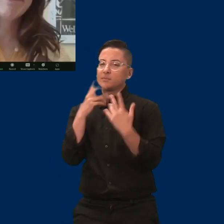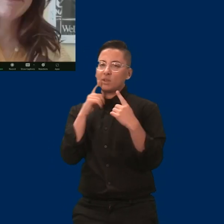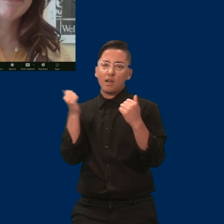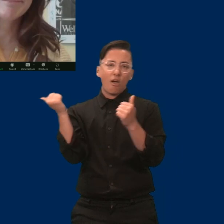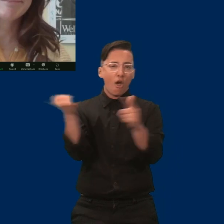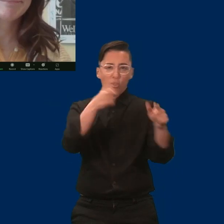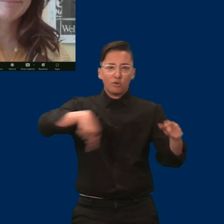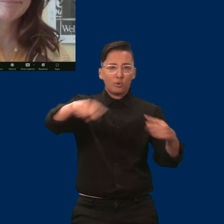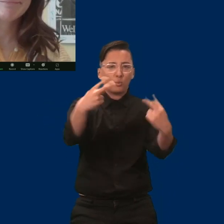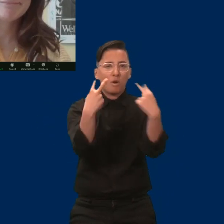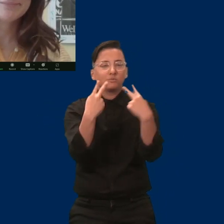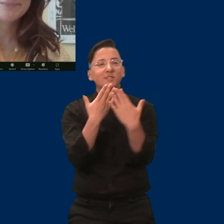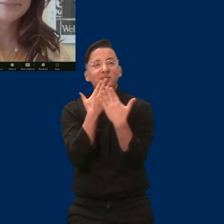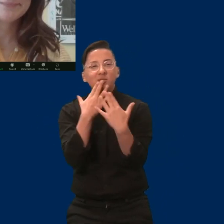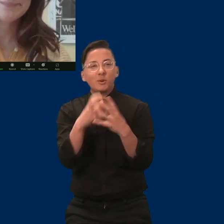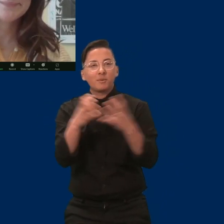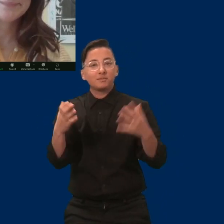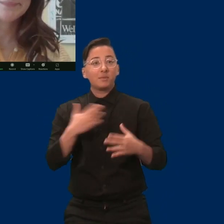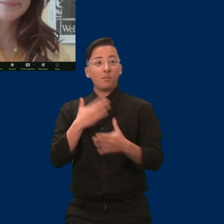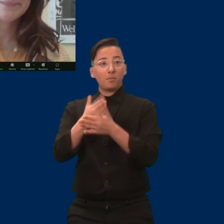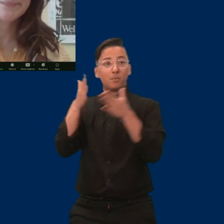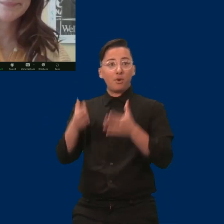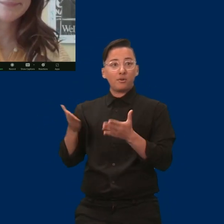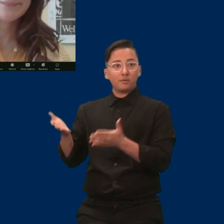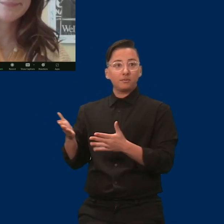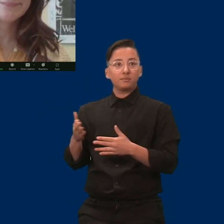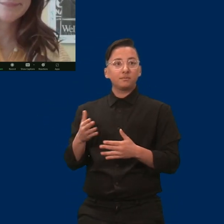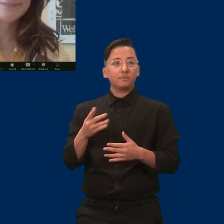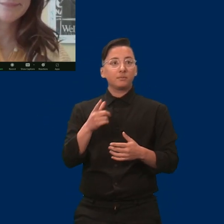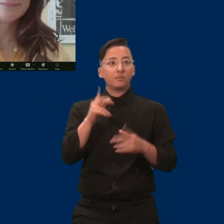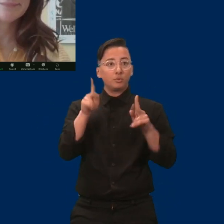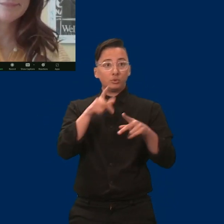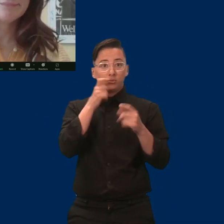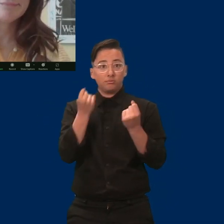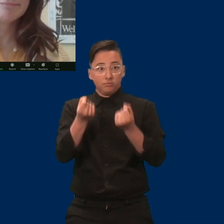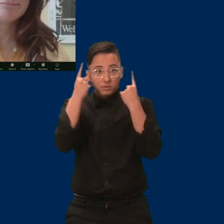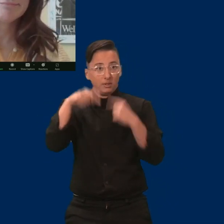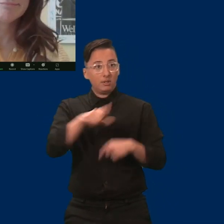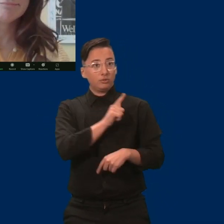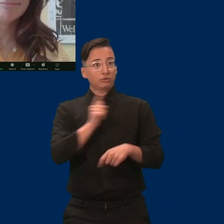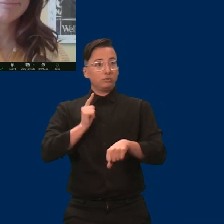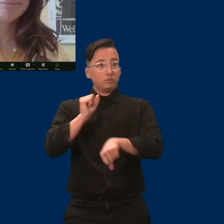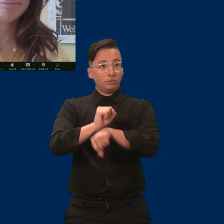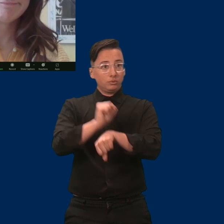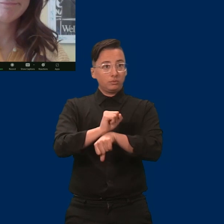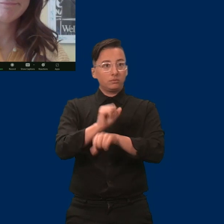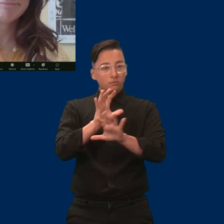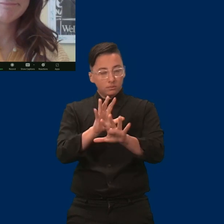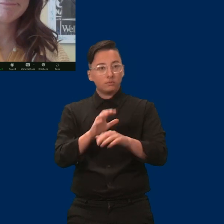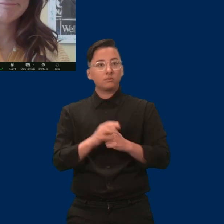and someone who understands this legislative work as being in the Minnesota legislature, and what this important time